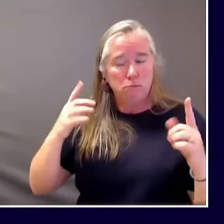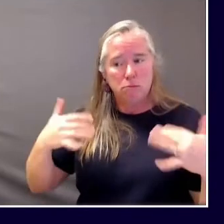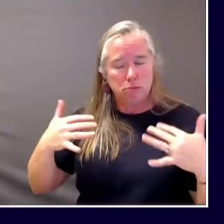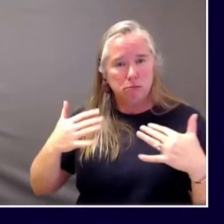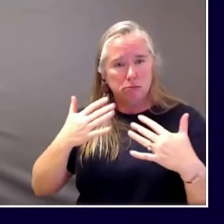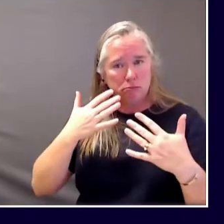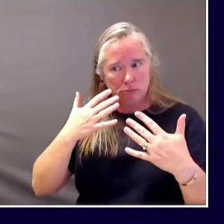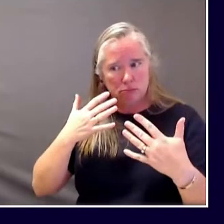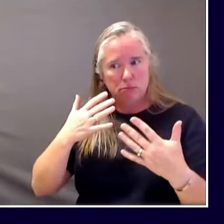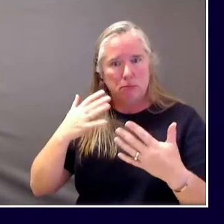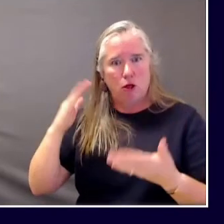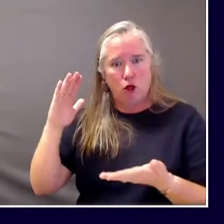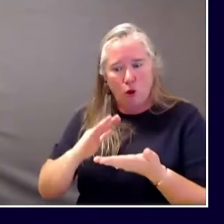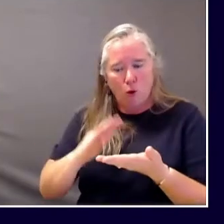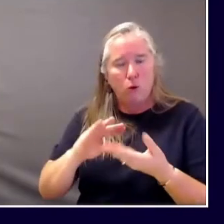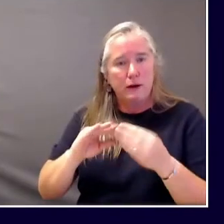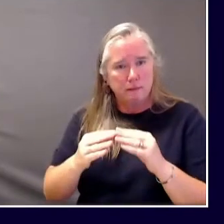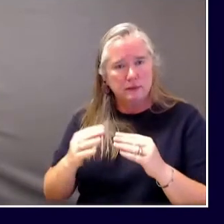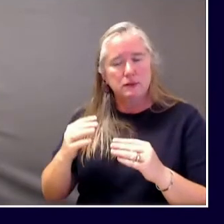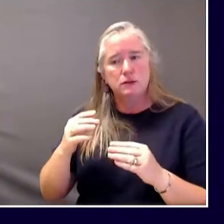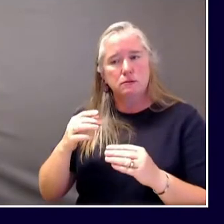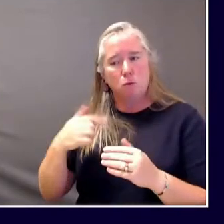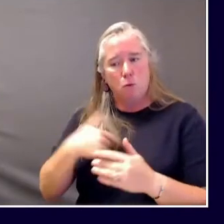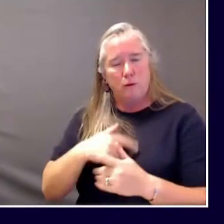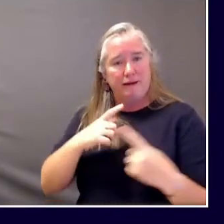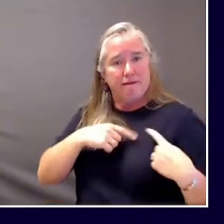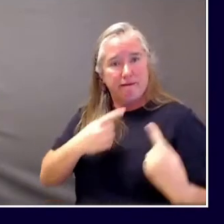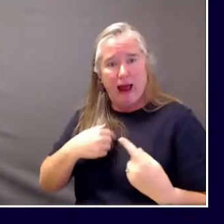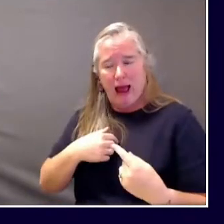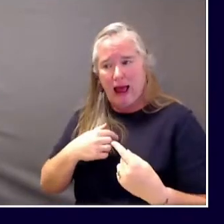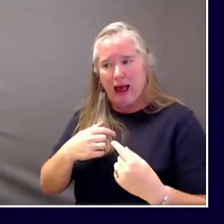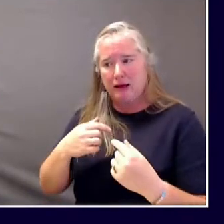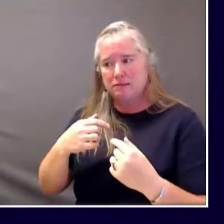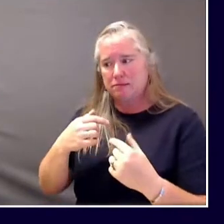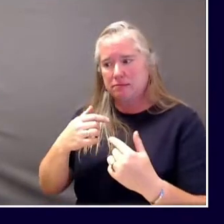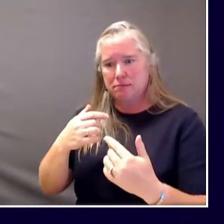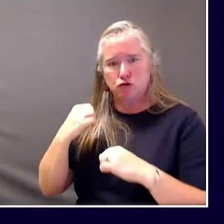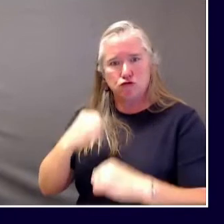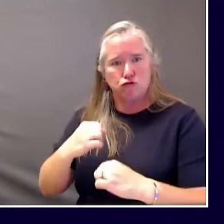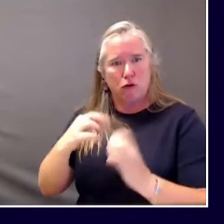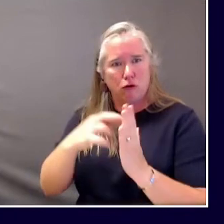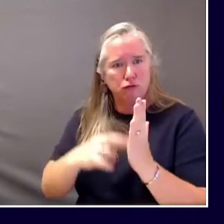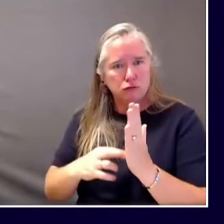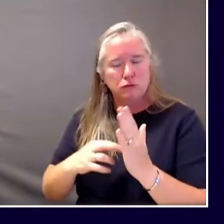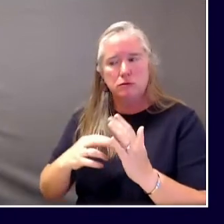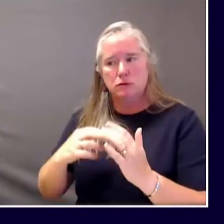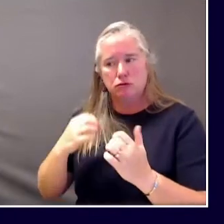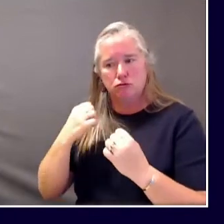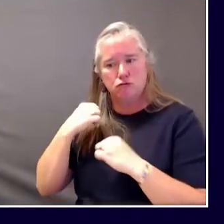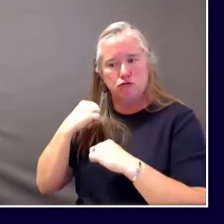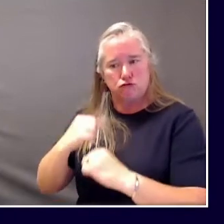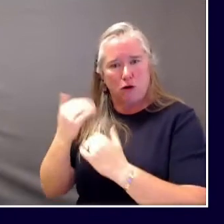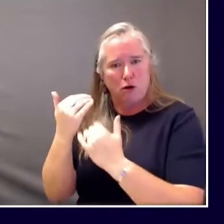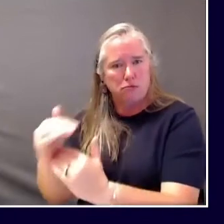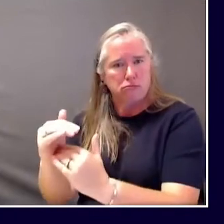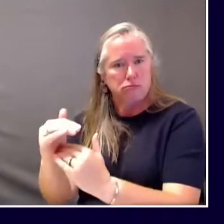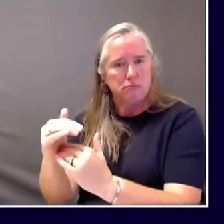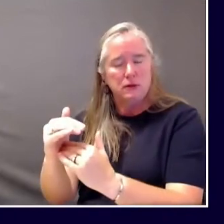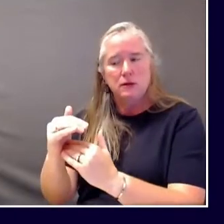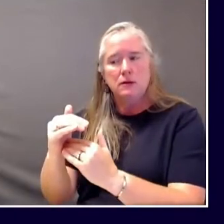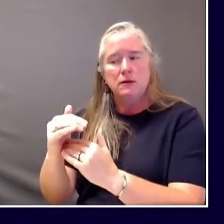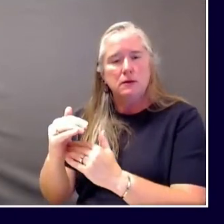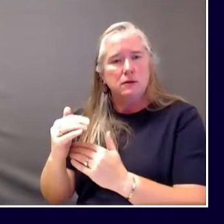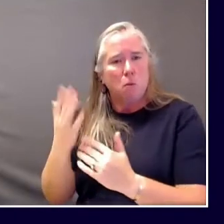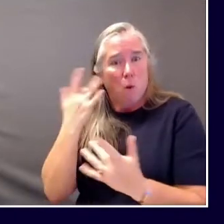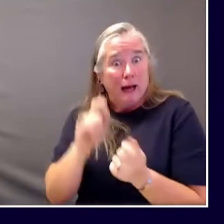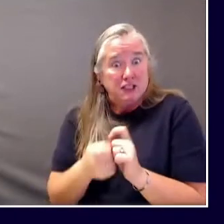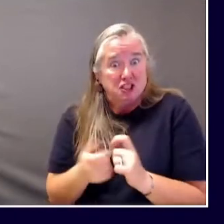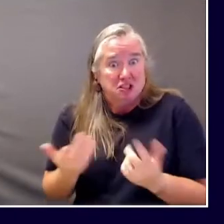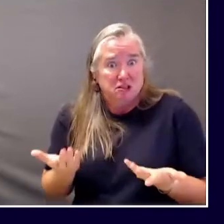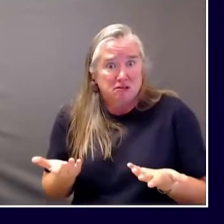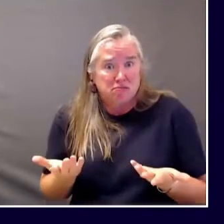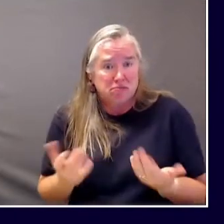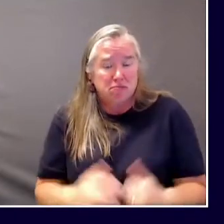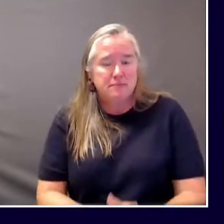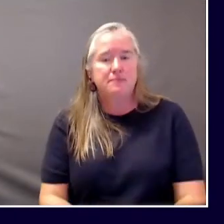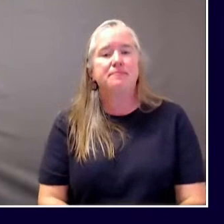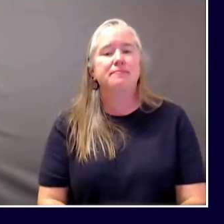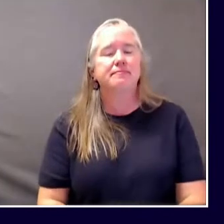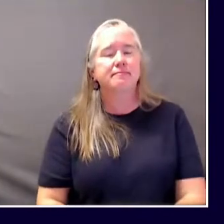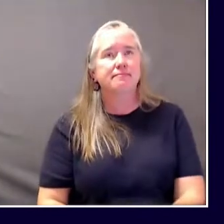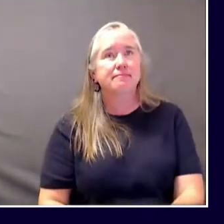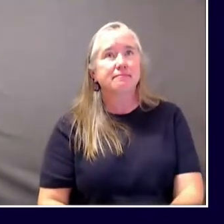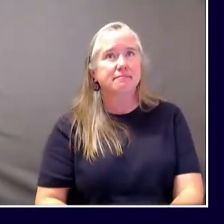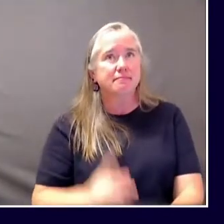and rules